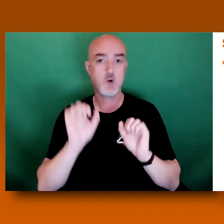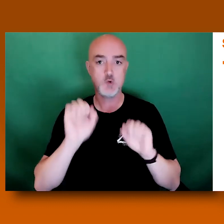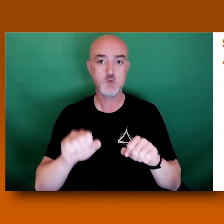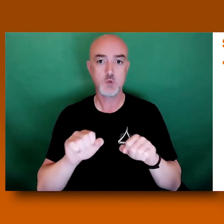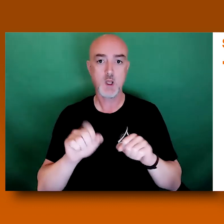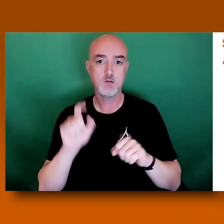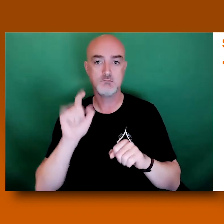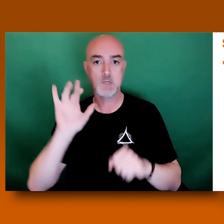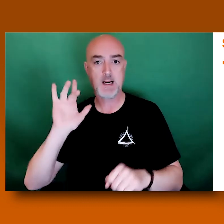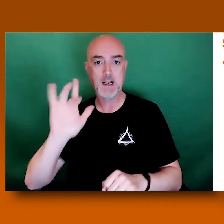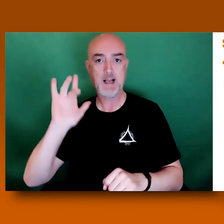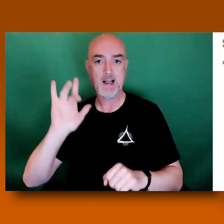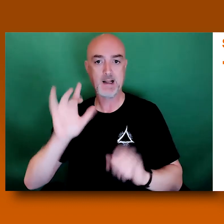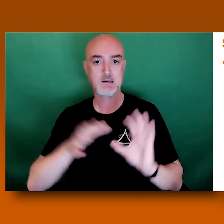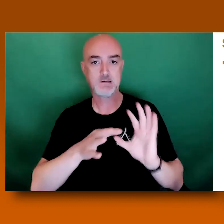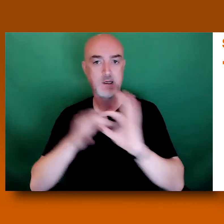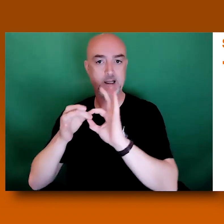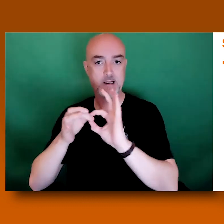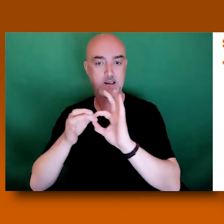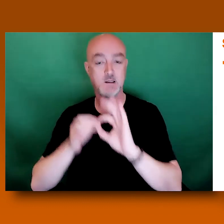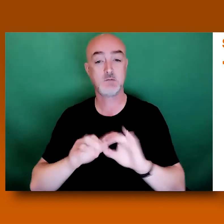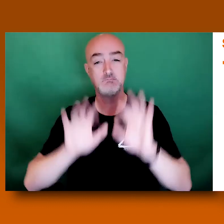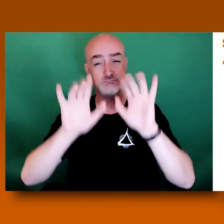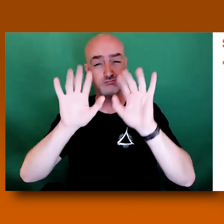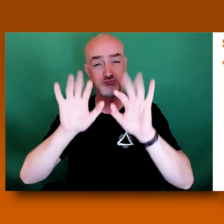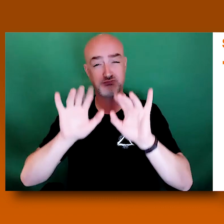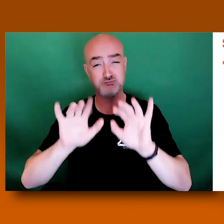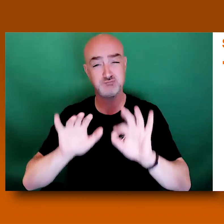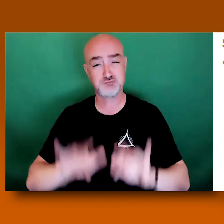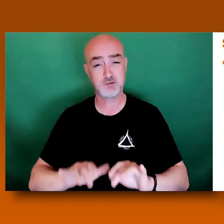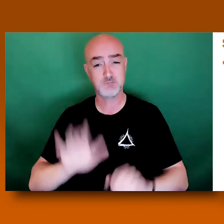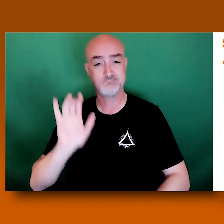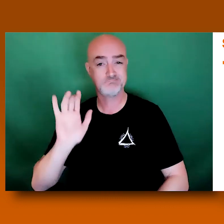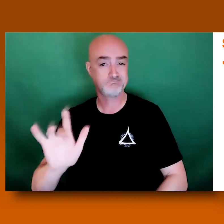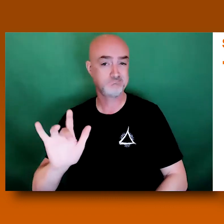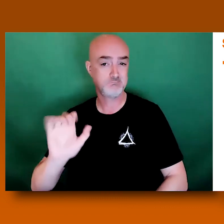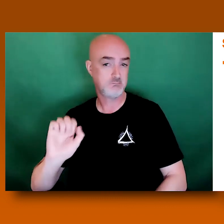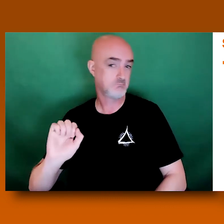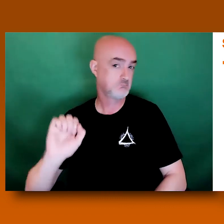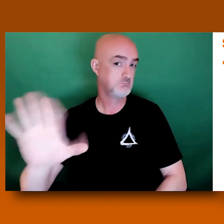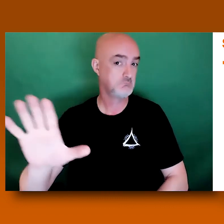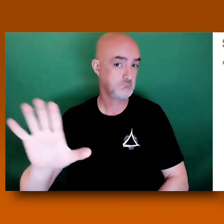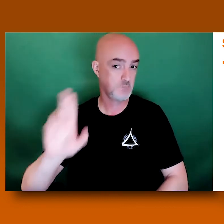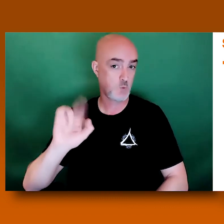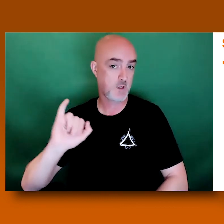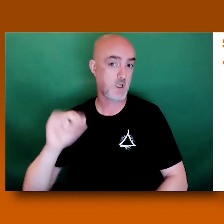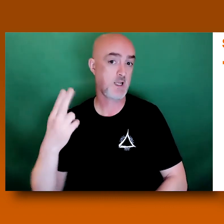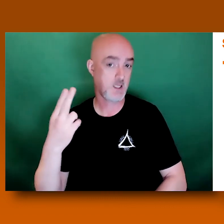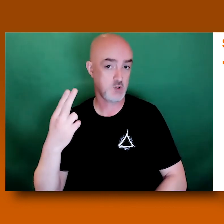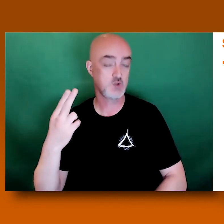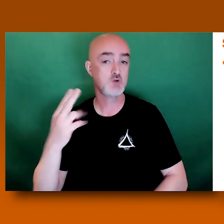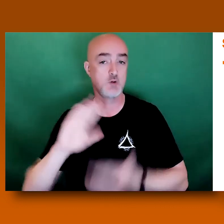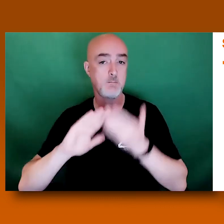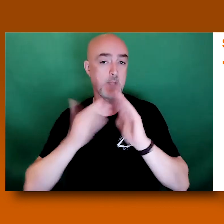again, you can click that link that was on the previous slide and send off your information to NIH, and you would, at that point,